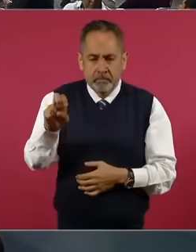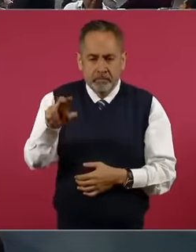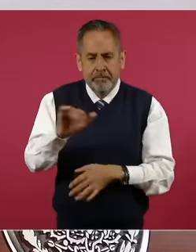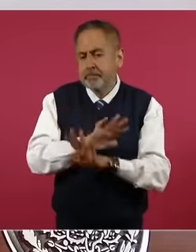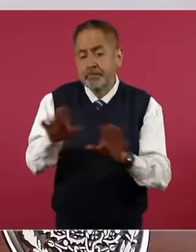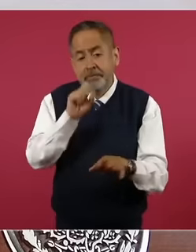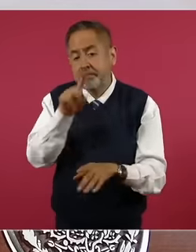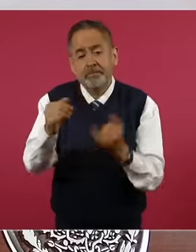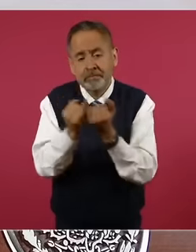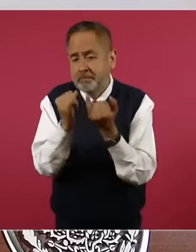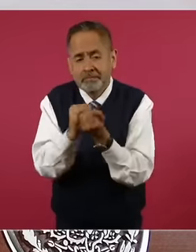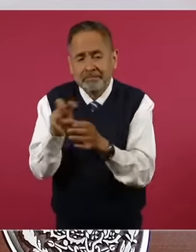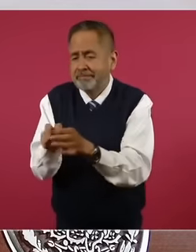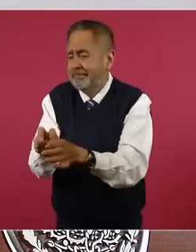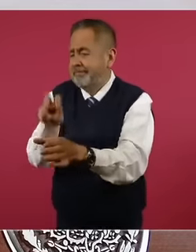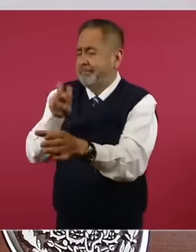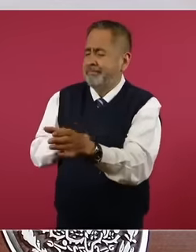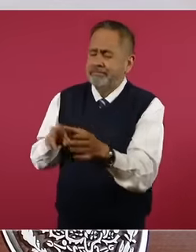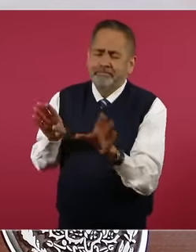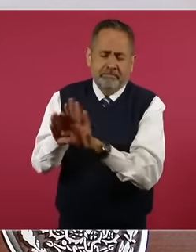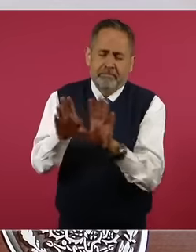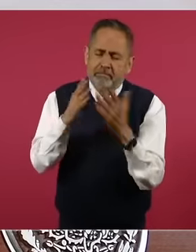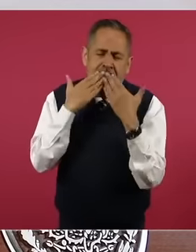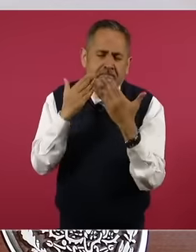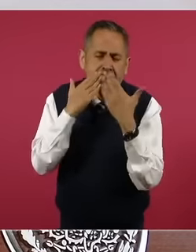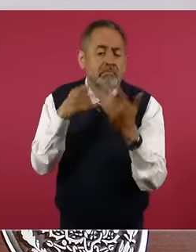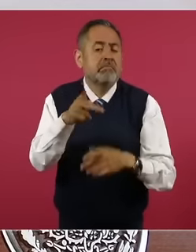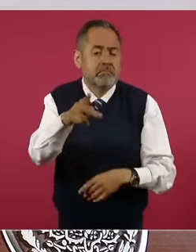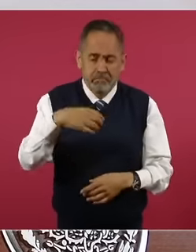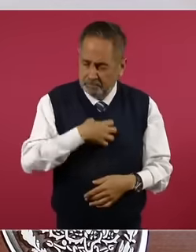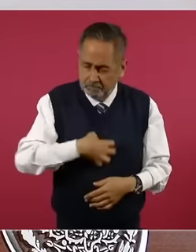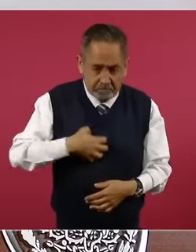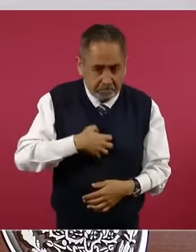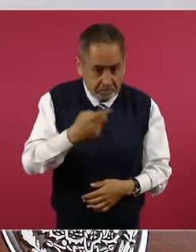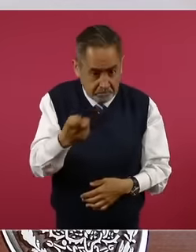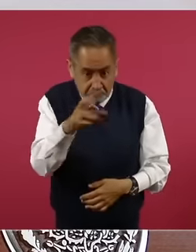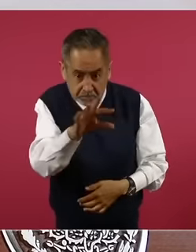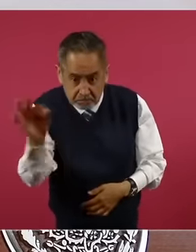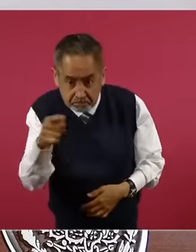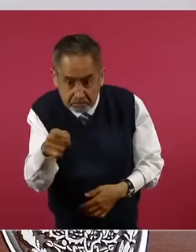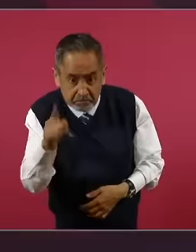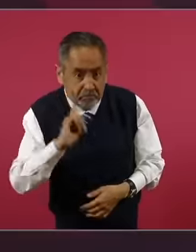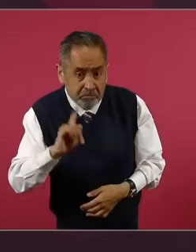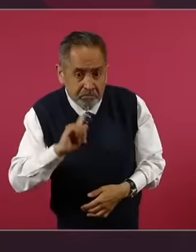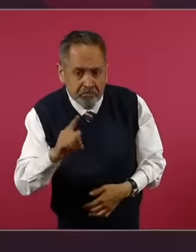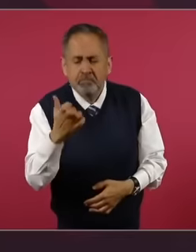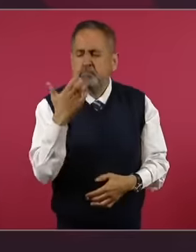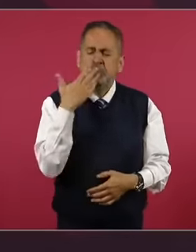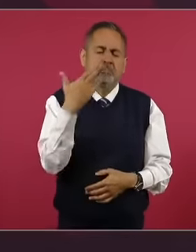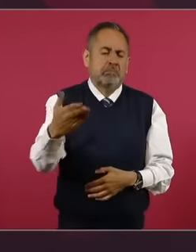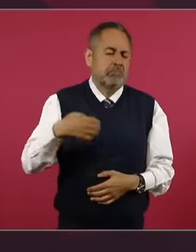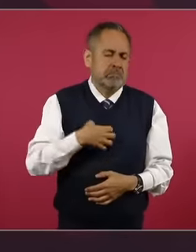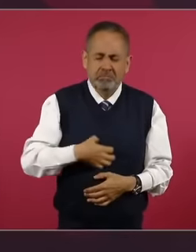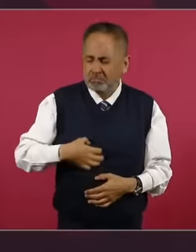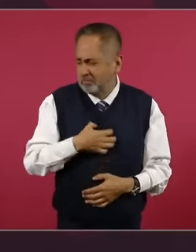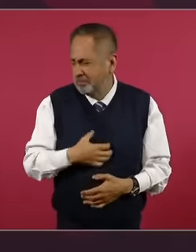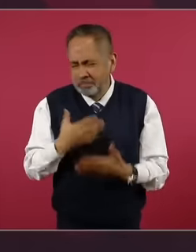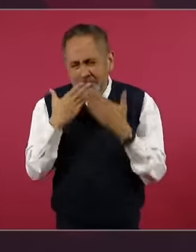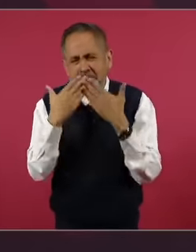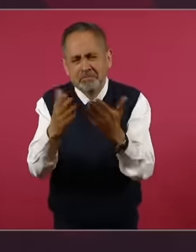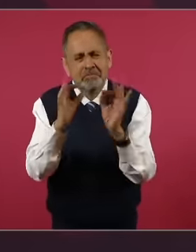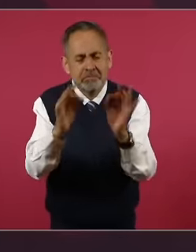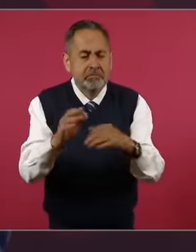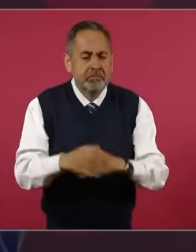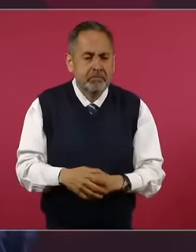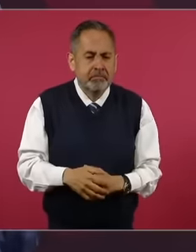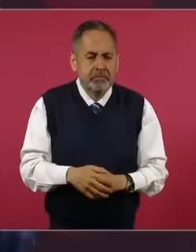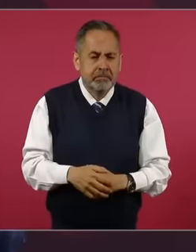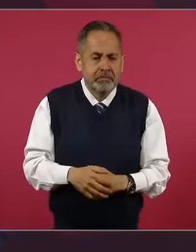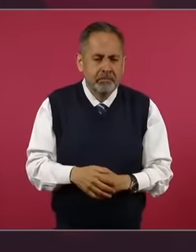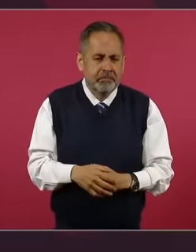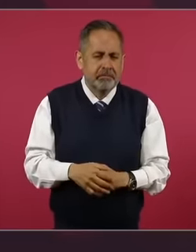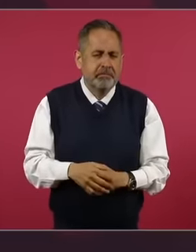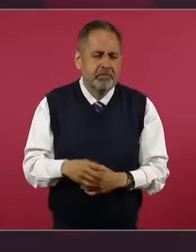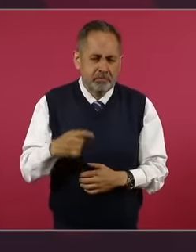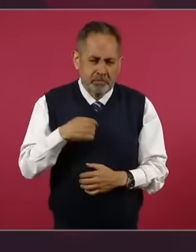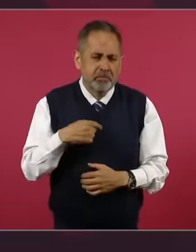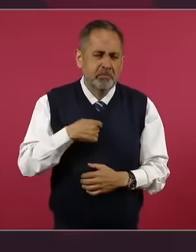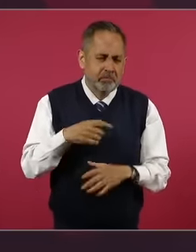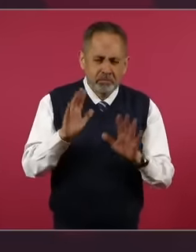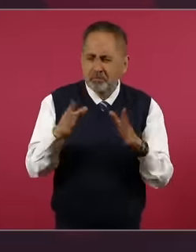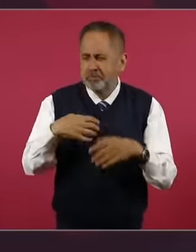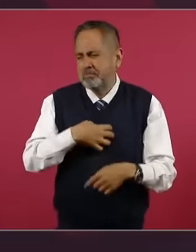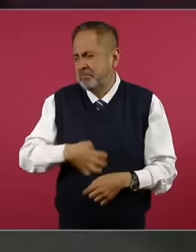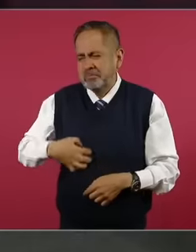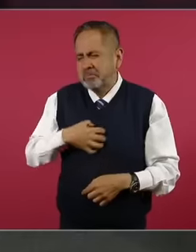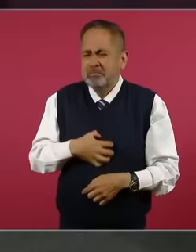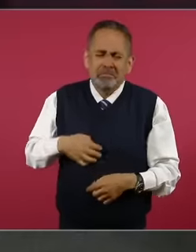This but I am very happy well I have been satisfied for quite some time, happy, happy